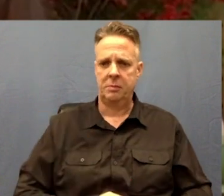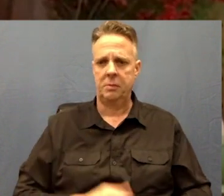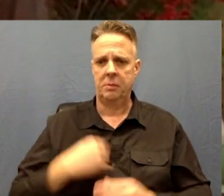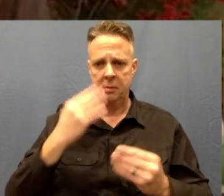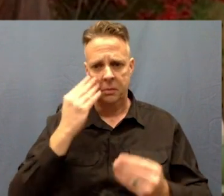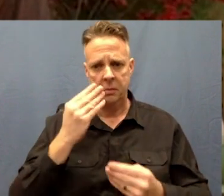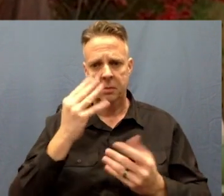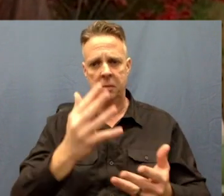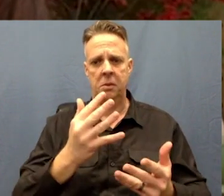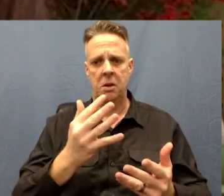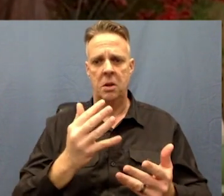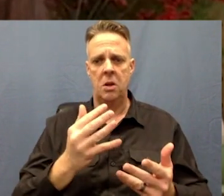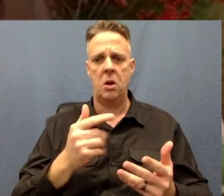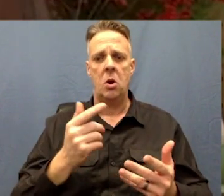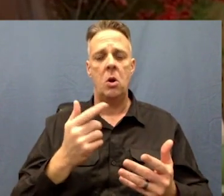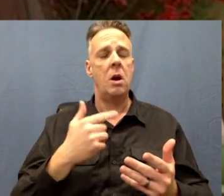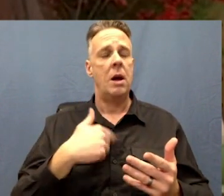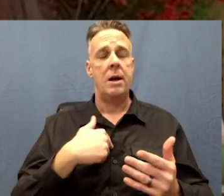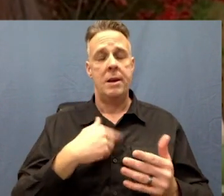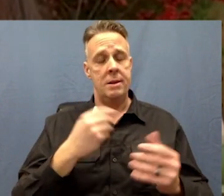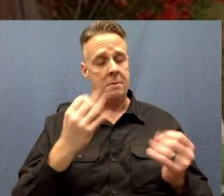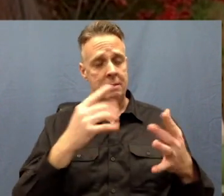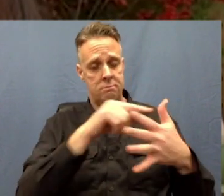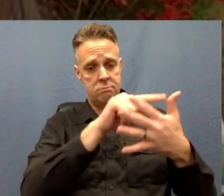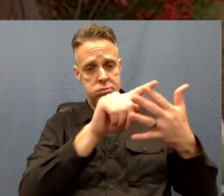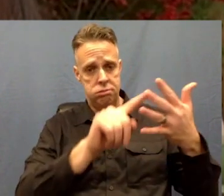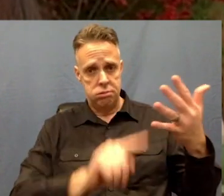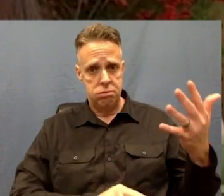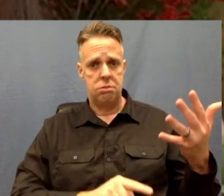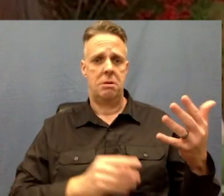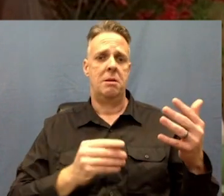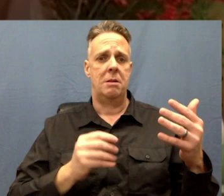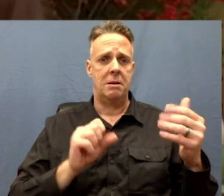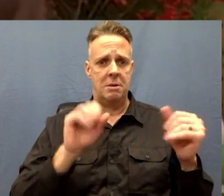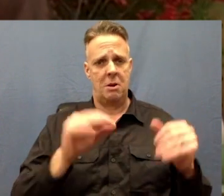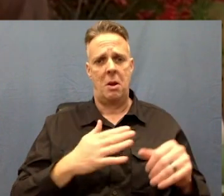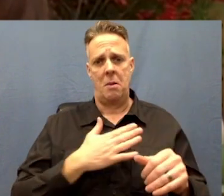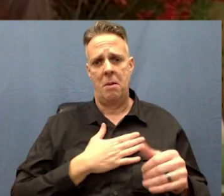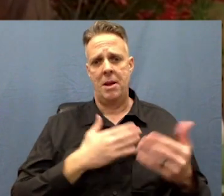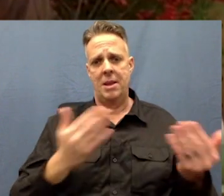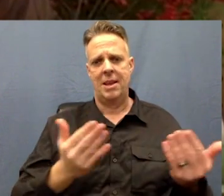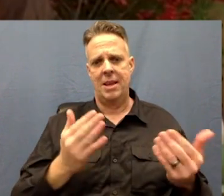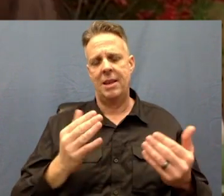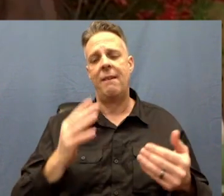WHERE CREDIT IS DUE, AS I FINISH UP MY TENURE AT CITY HALL, I